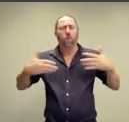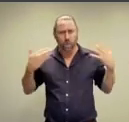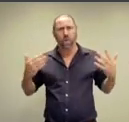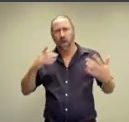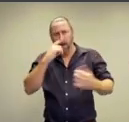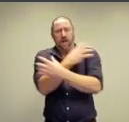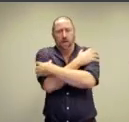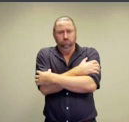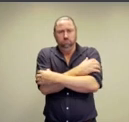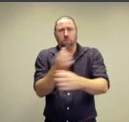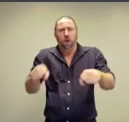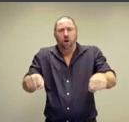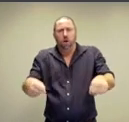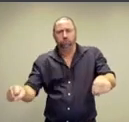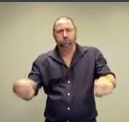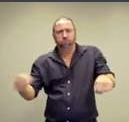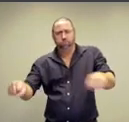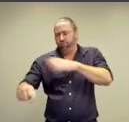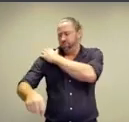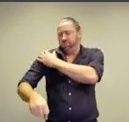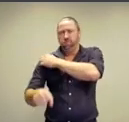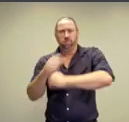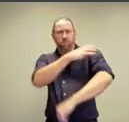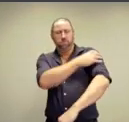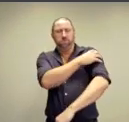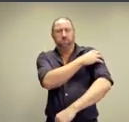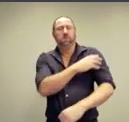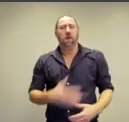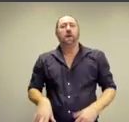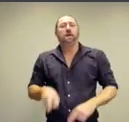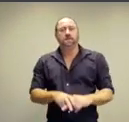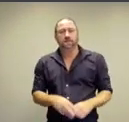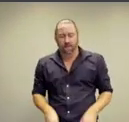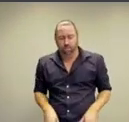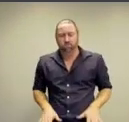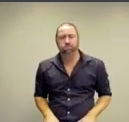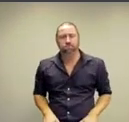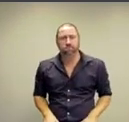for a fuller range of arm movement when steering a bike and a waisted cut for